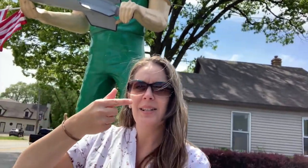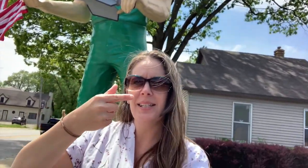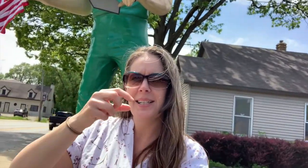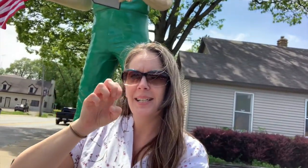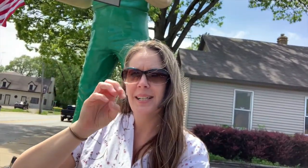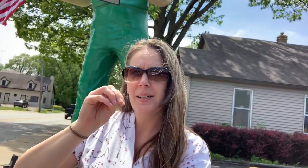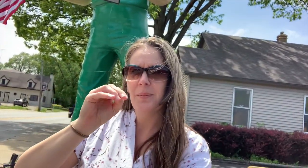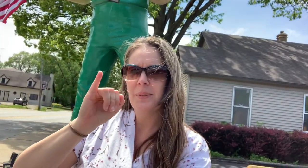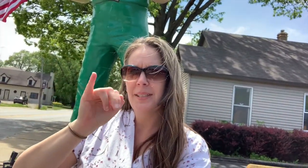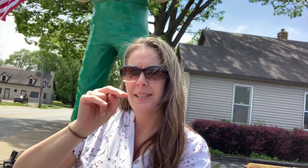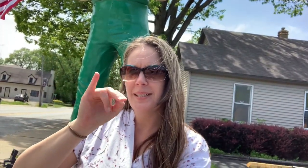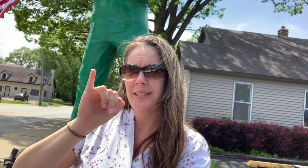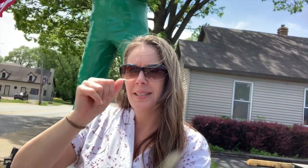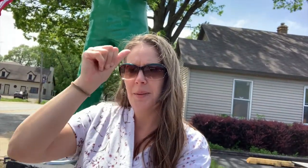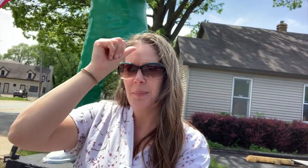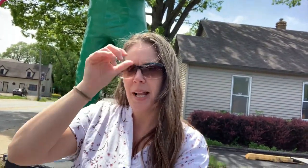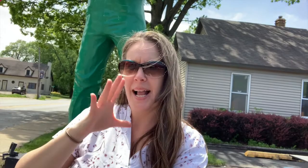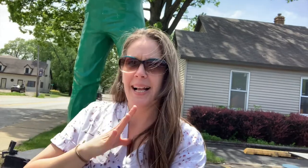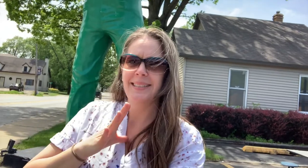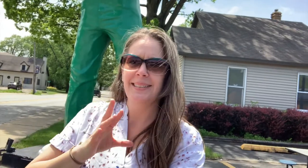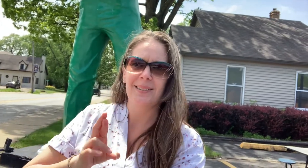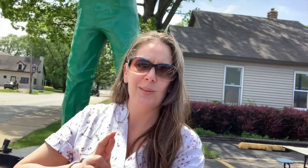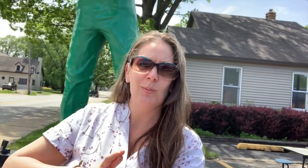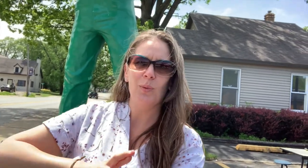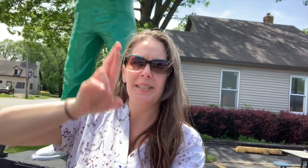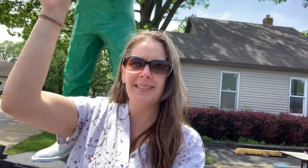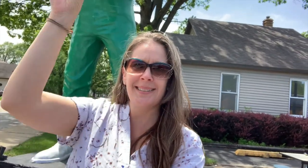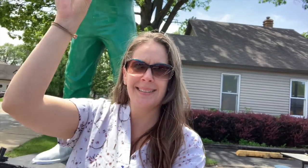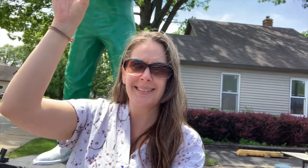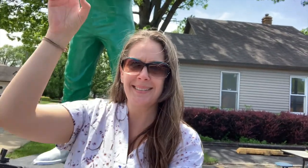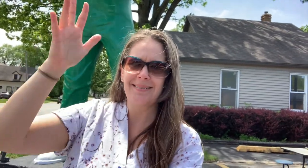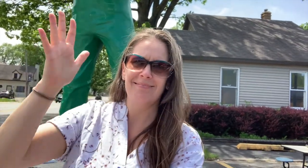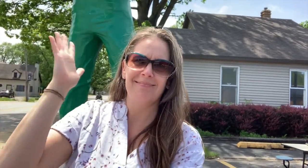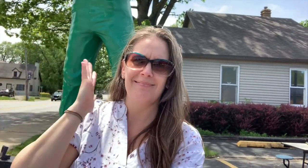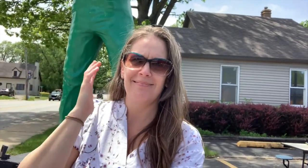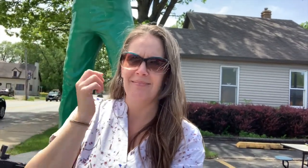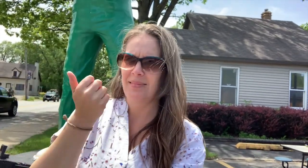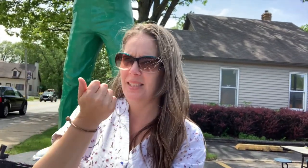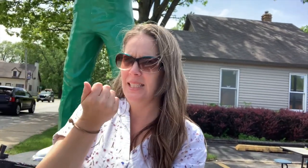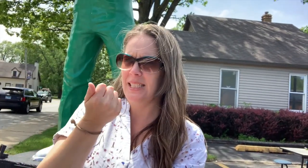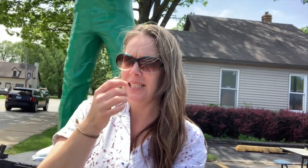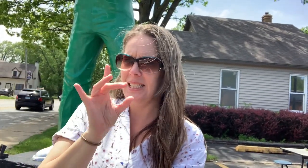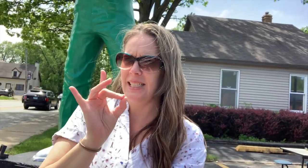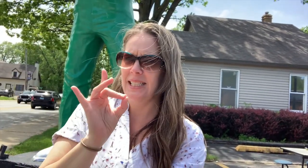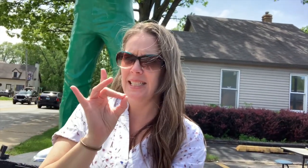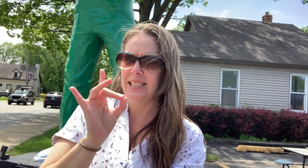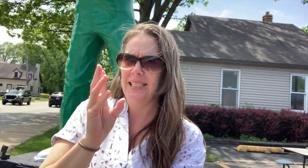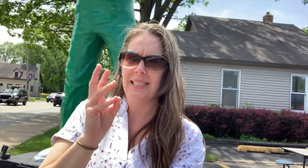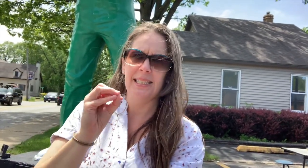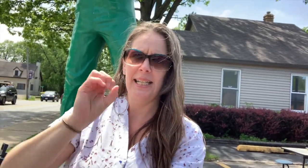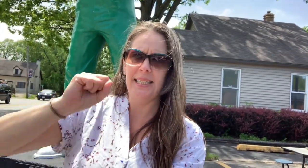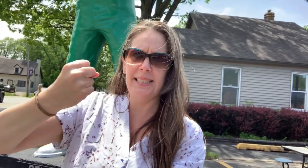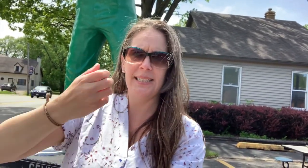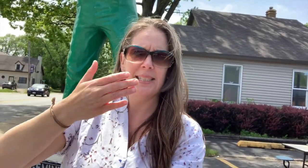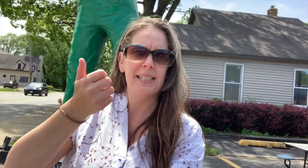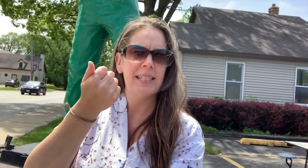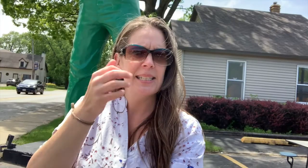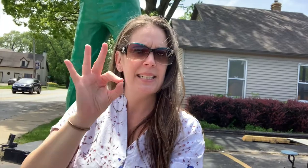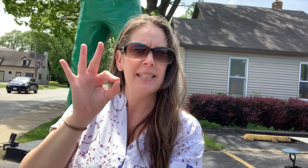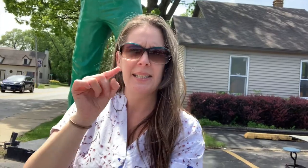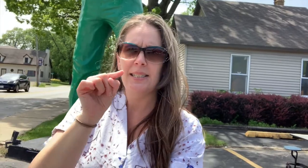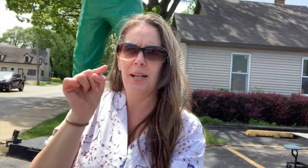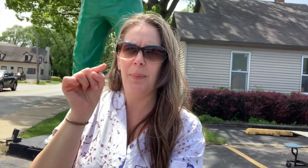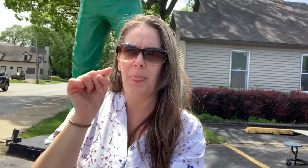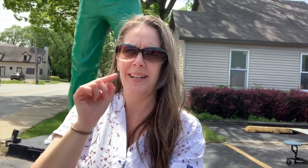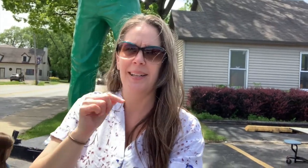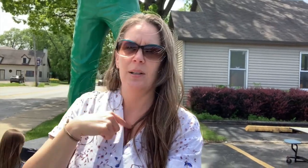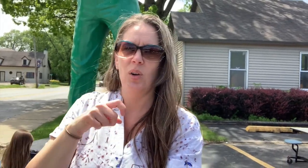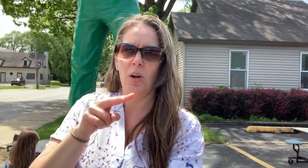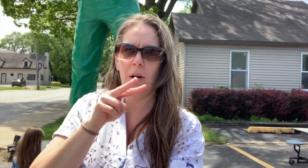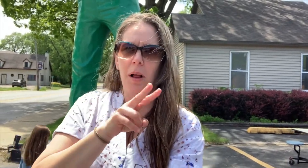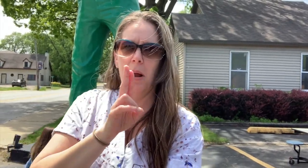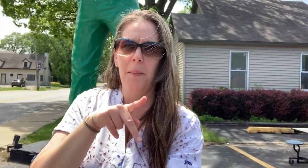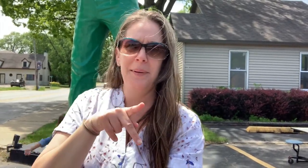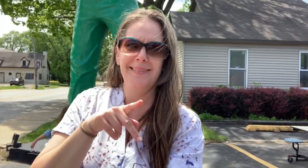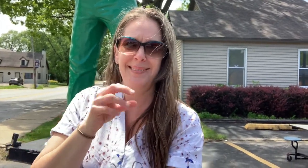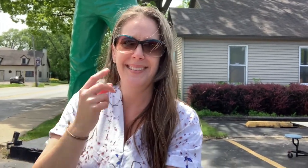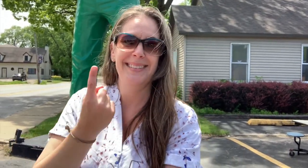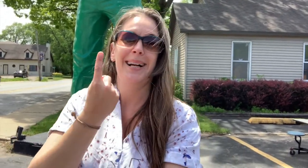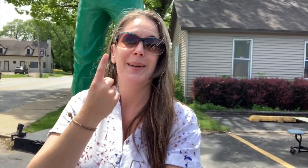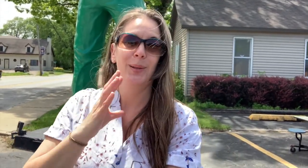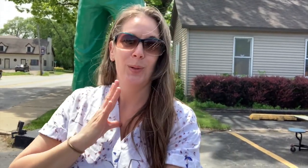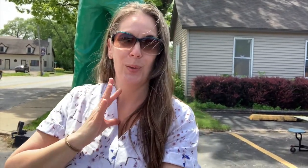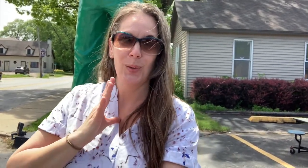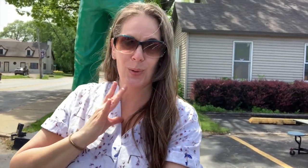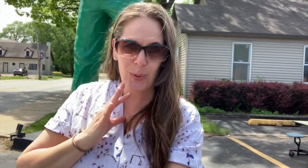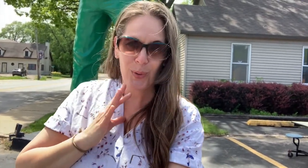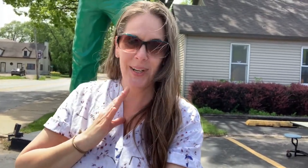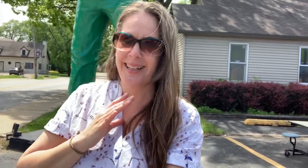He is called Gemini Giant Man, rocket man in 1860's or 1900 something in a book gulp! Anyway so cool!